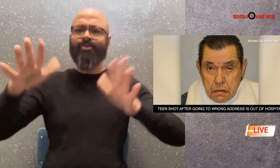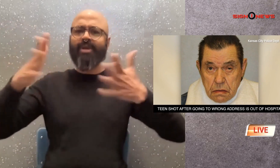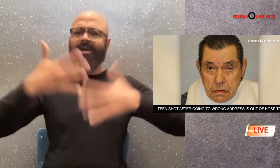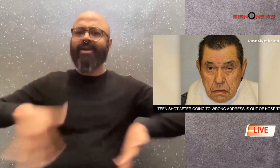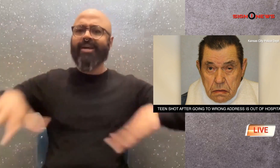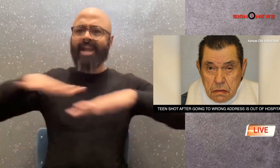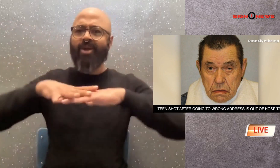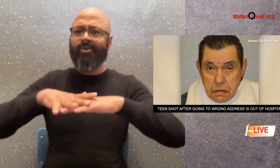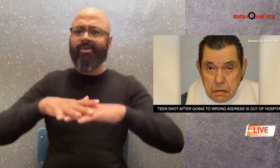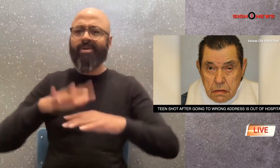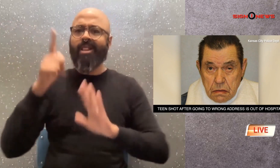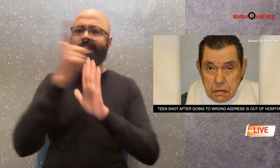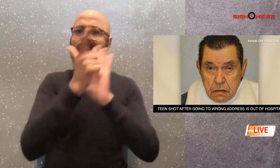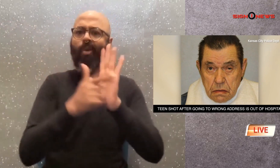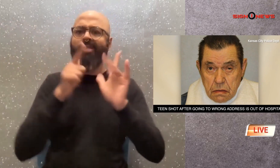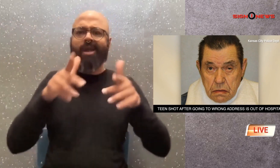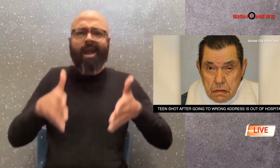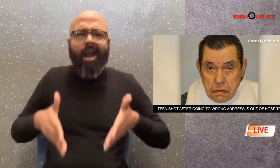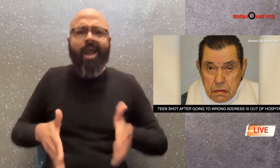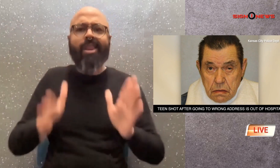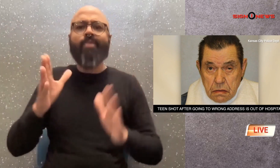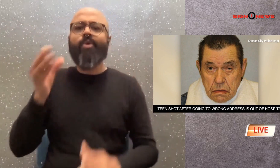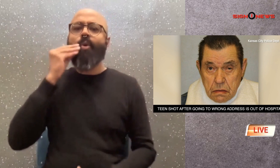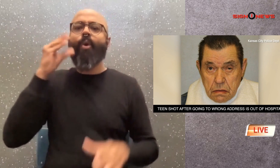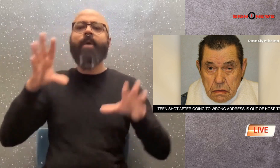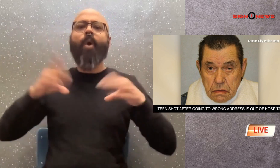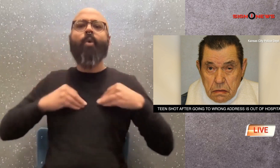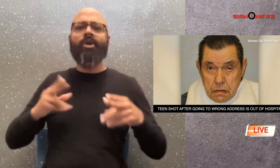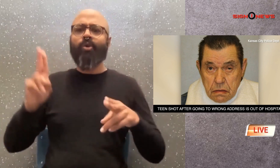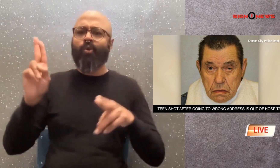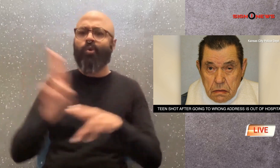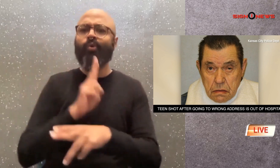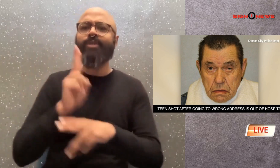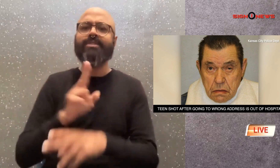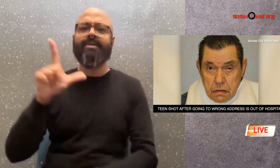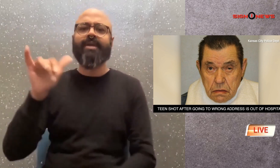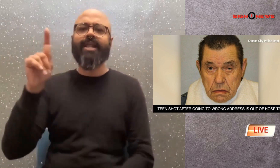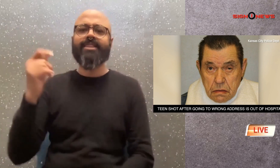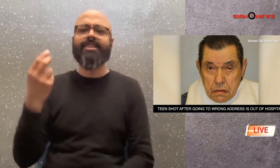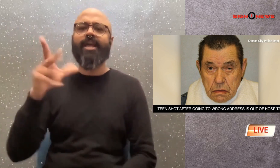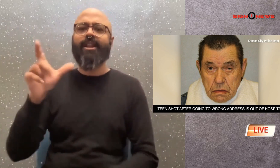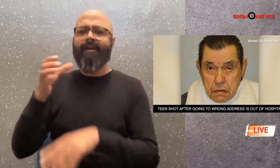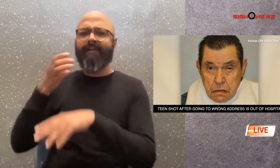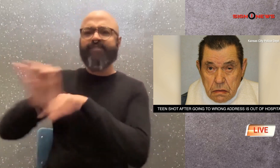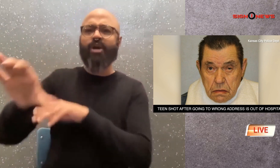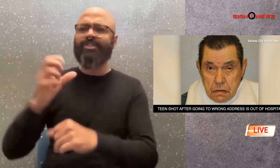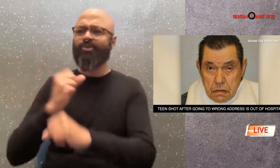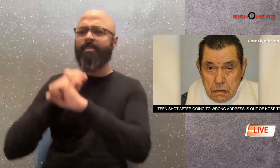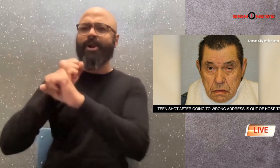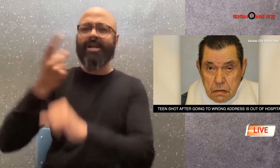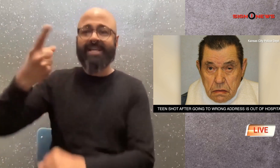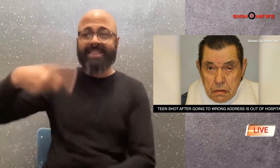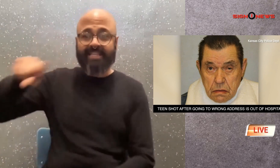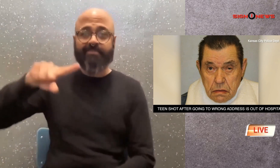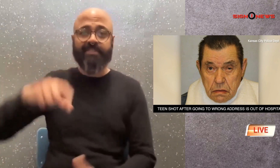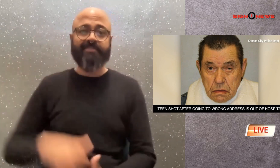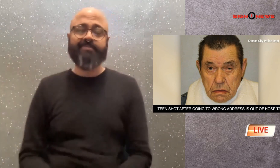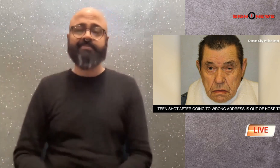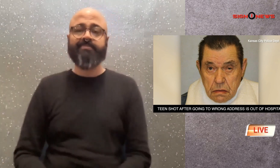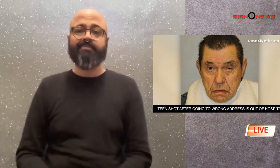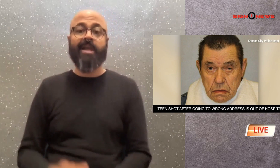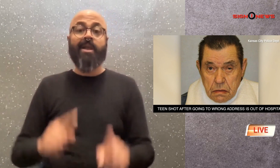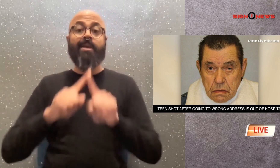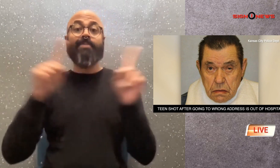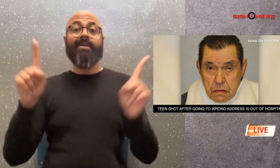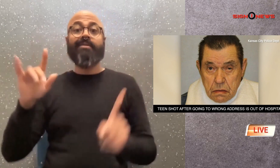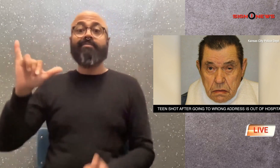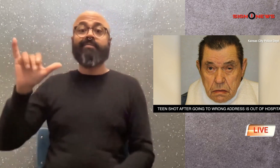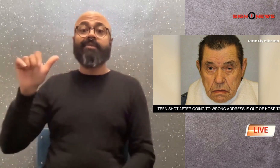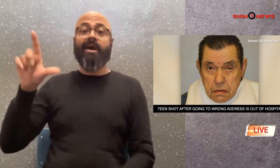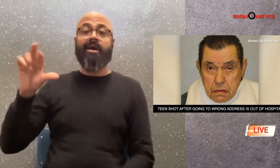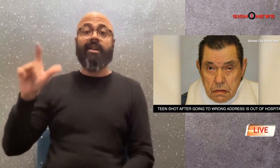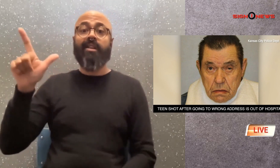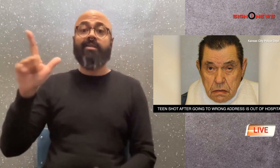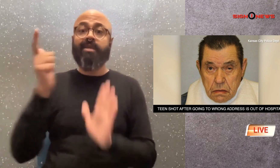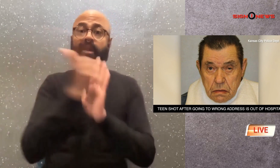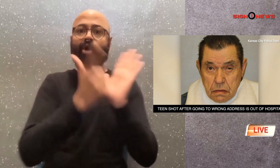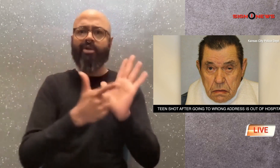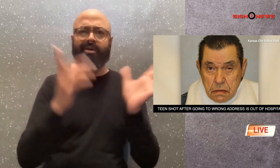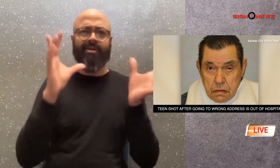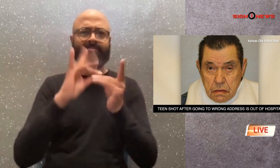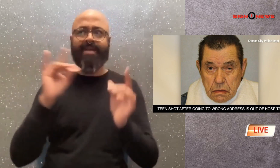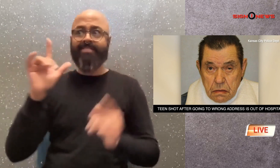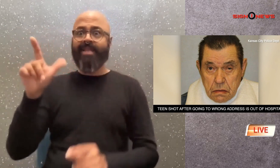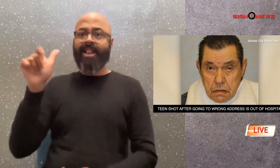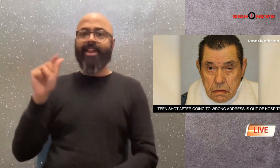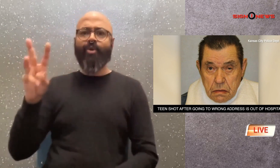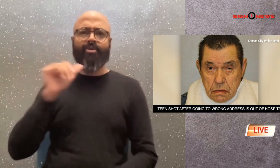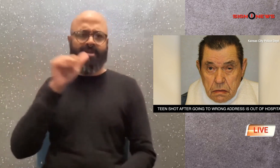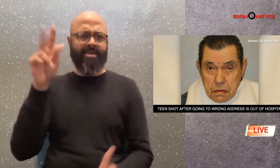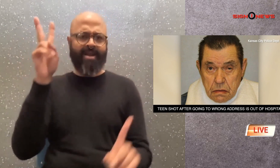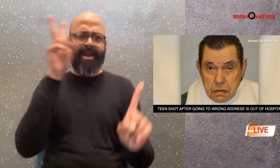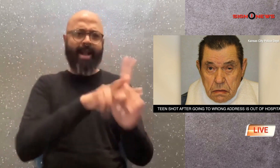with stand your ground laws that allows homeowners to use lethal force to protect themselves